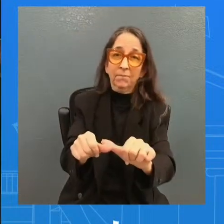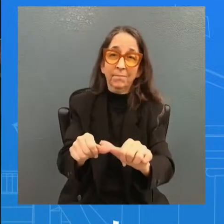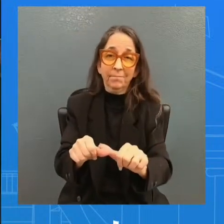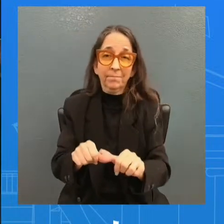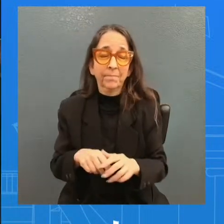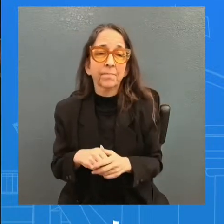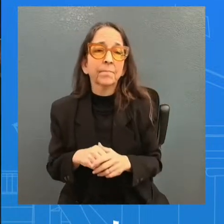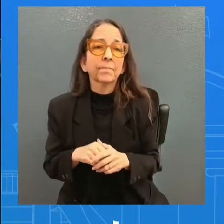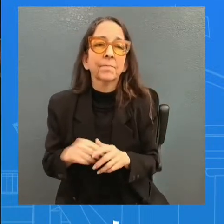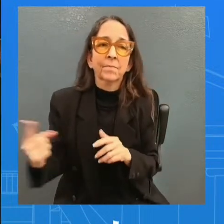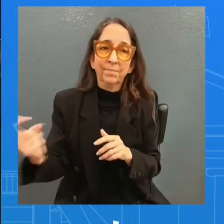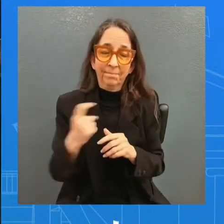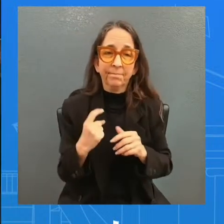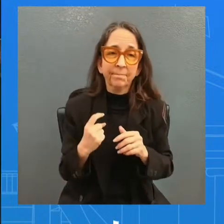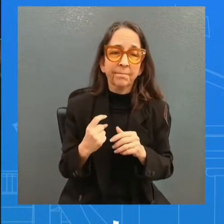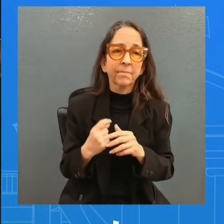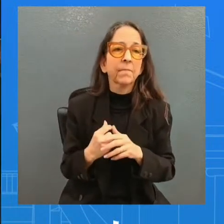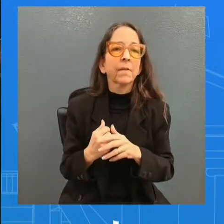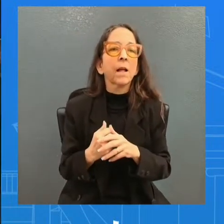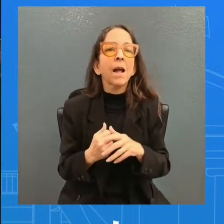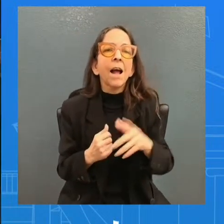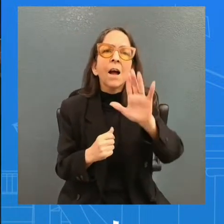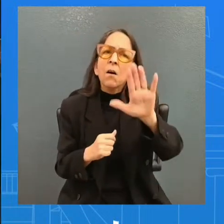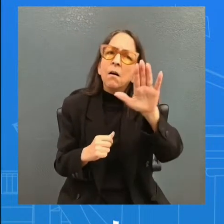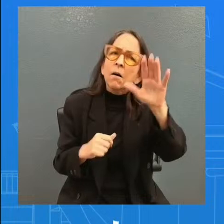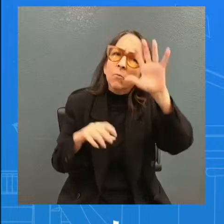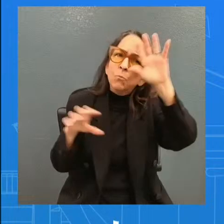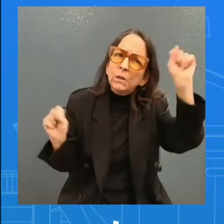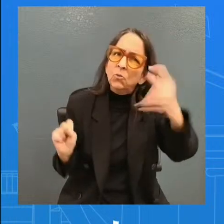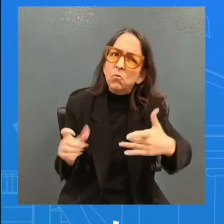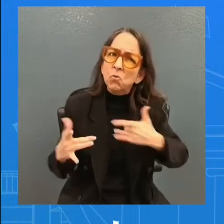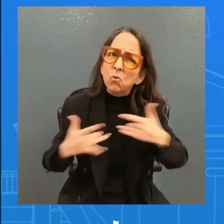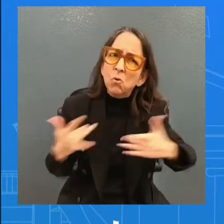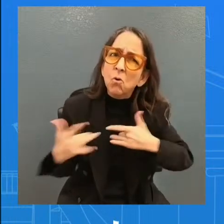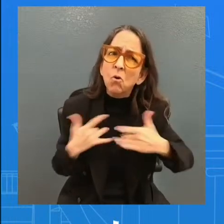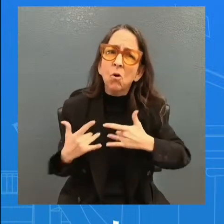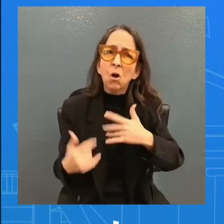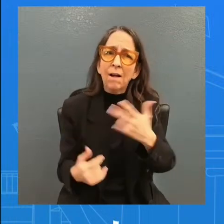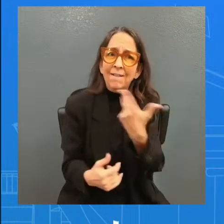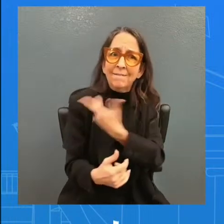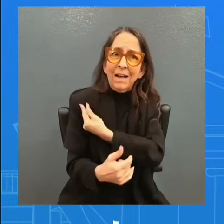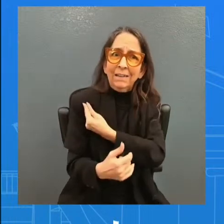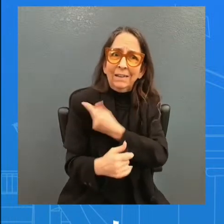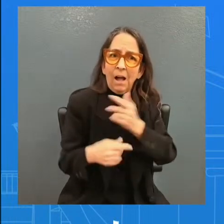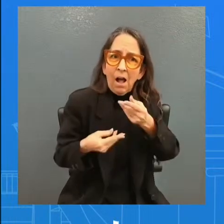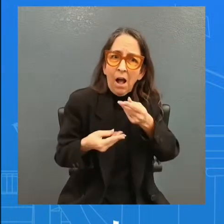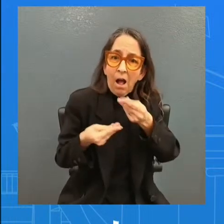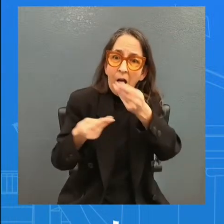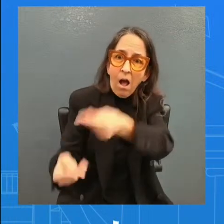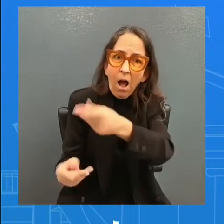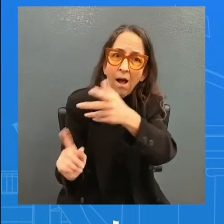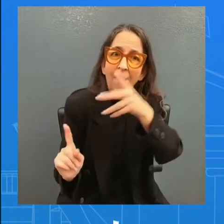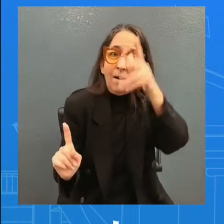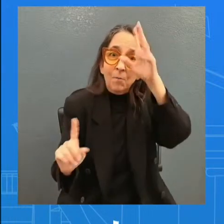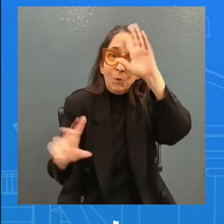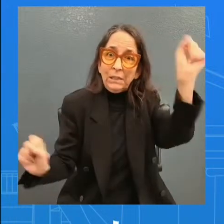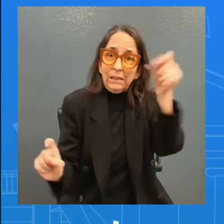a decision about a vaccine to the next administration? Ms. Jean-Pierre: I’m -- I’m not going to get into hypotheticals about what the next administration is going to do or not do.